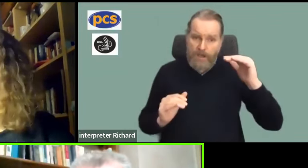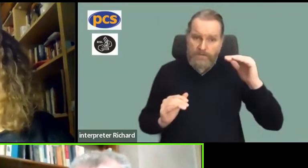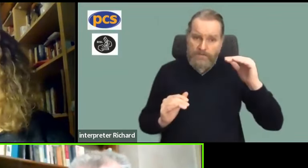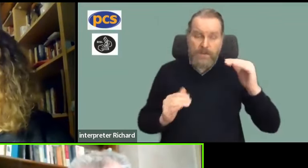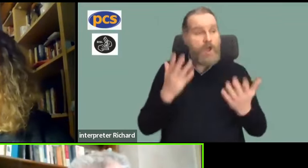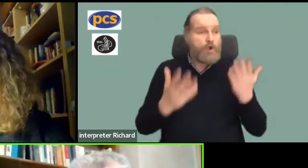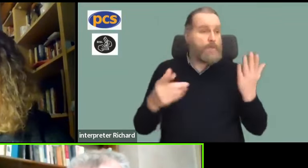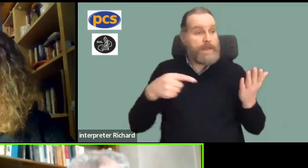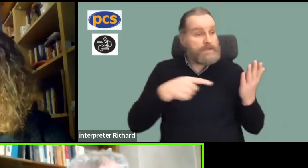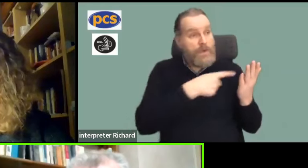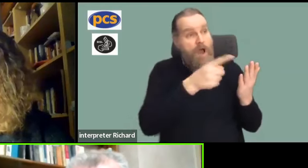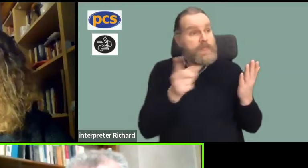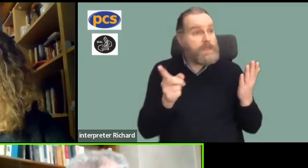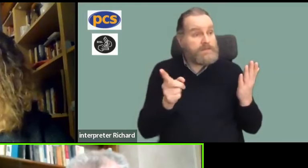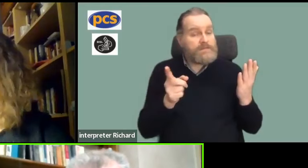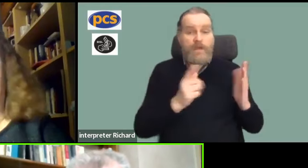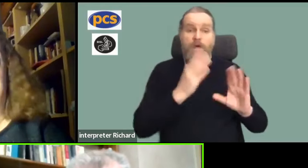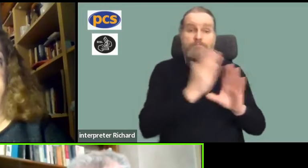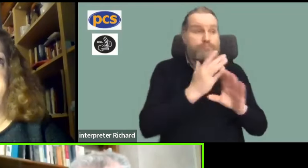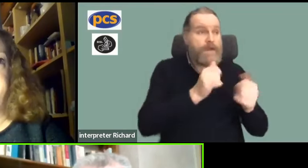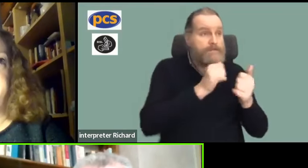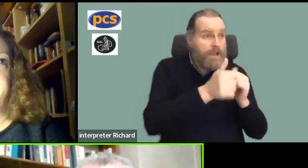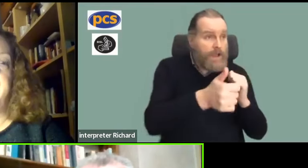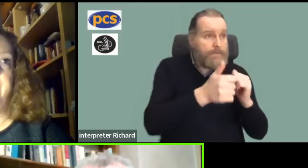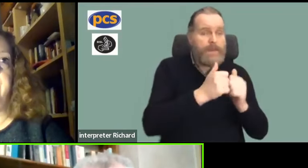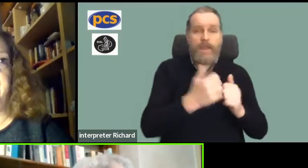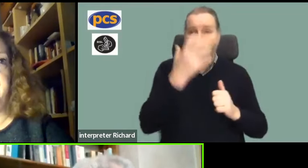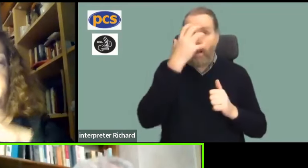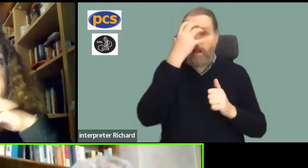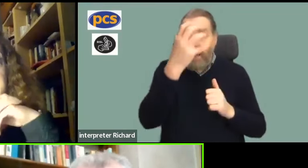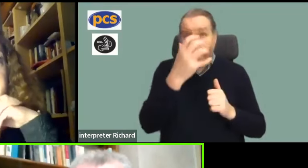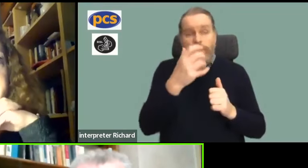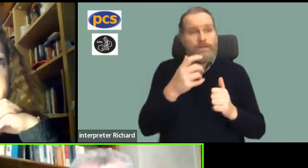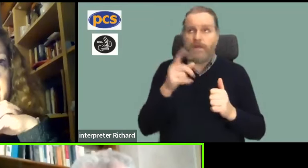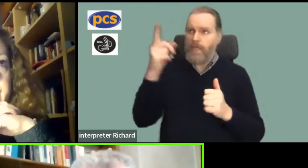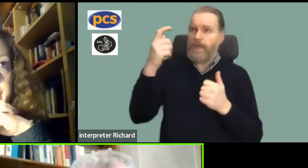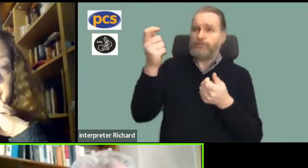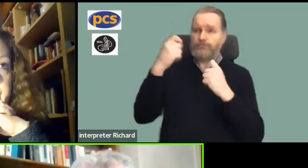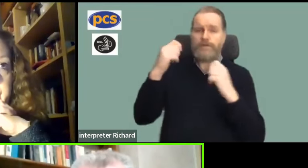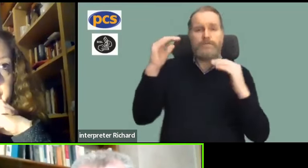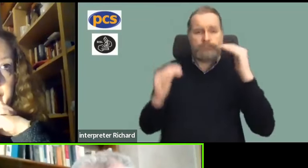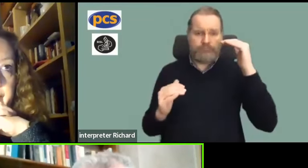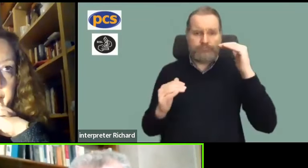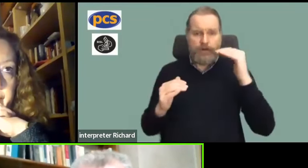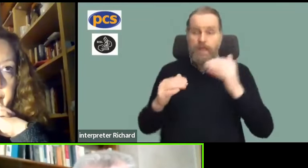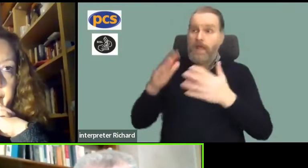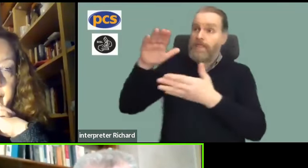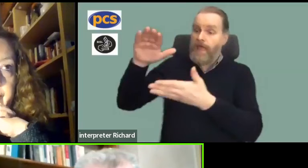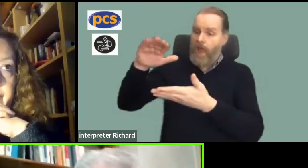with than any other group of the because in the economy, either public or private, sector , we have r, we have the lowest